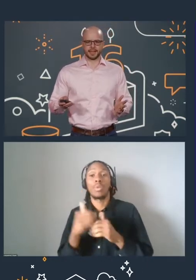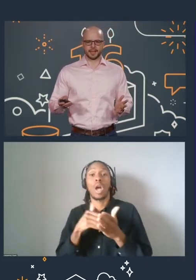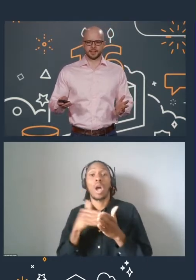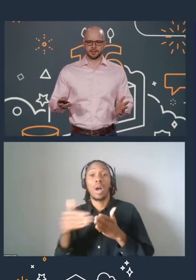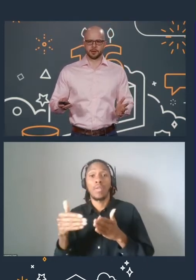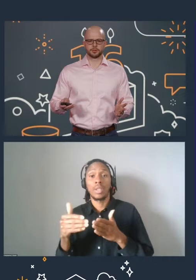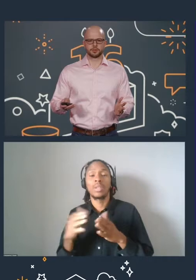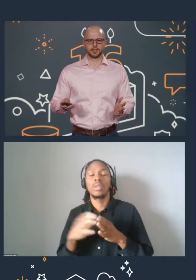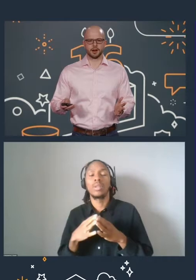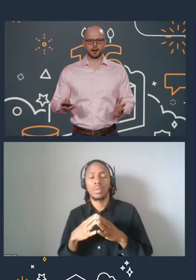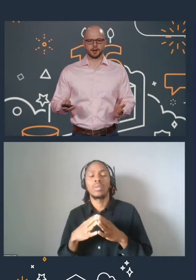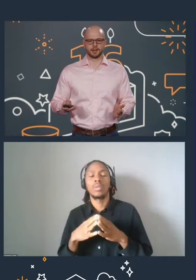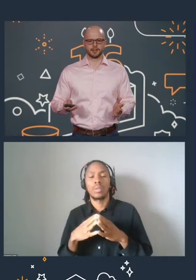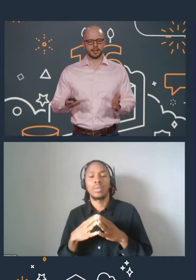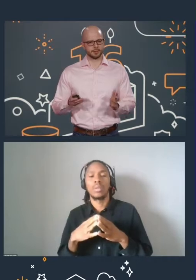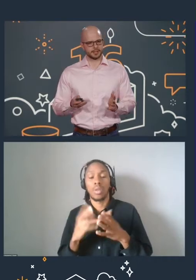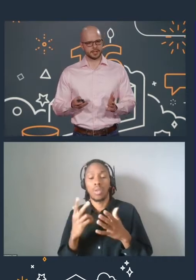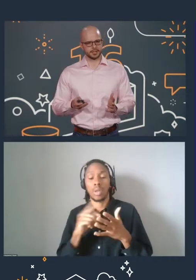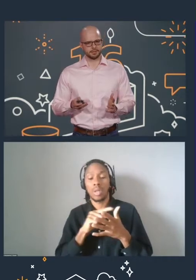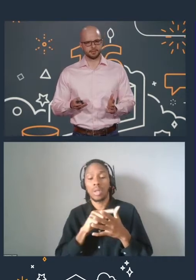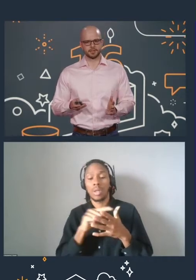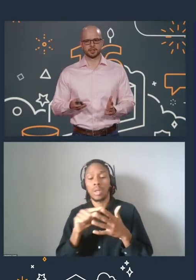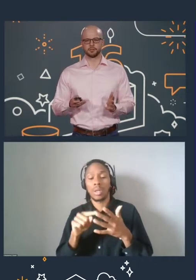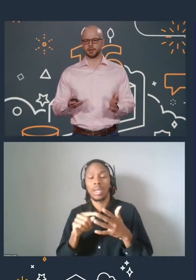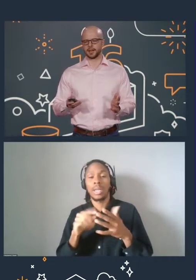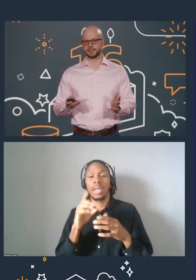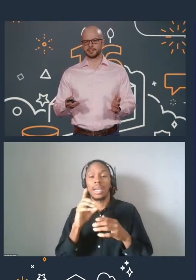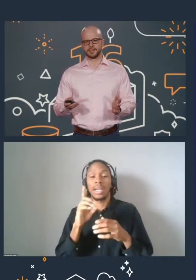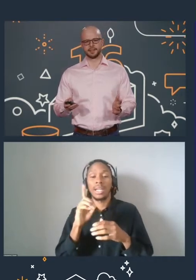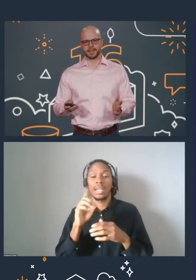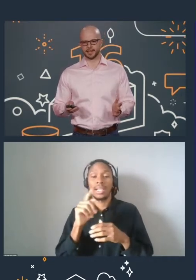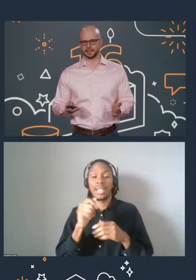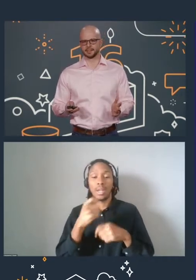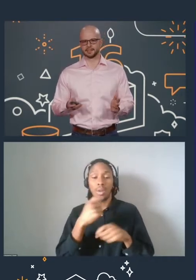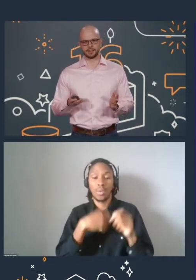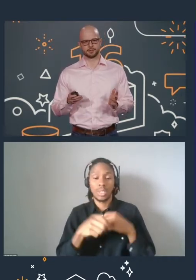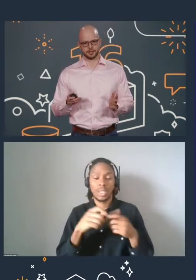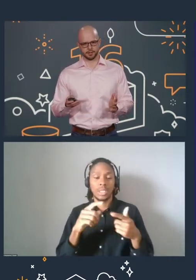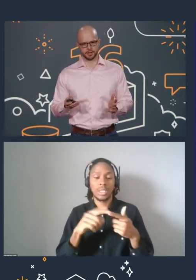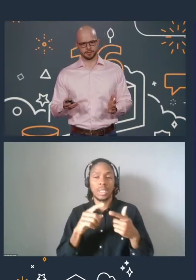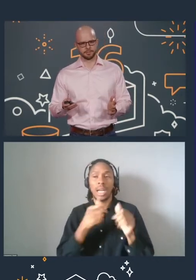And those three are data retention, compliance, and disaster recovery.